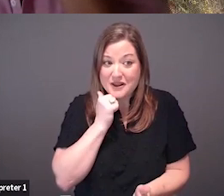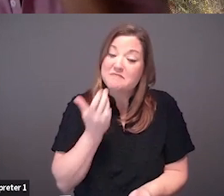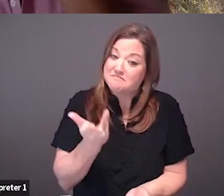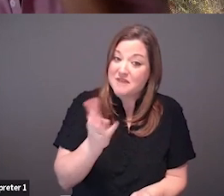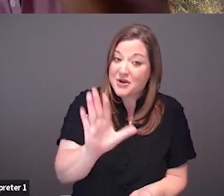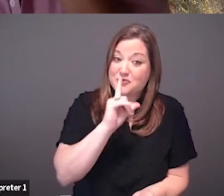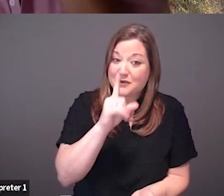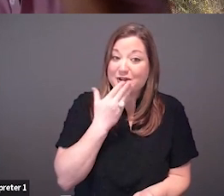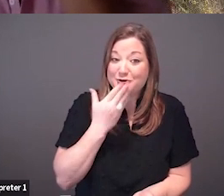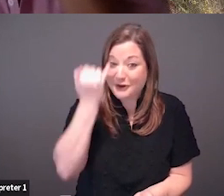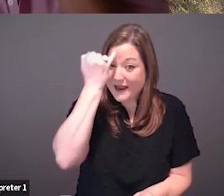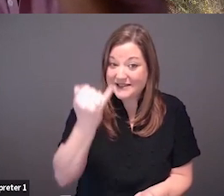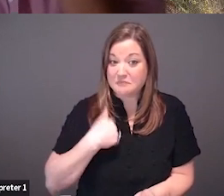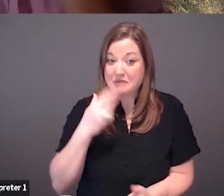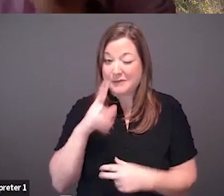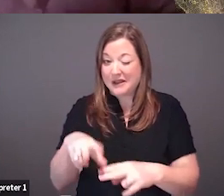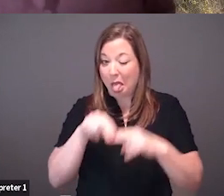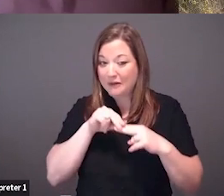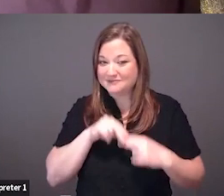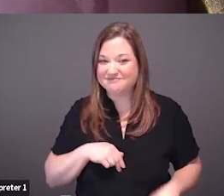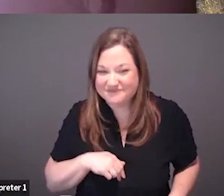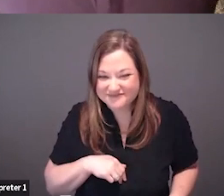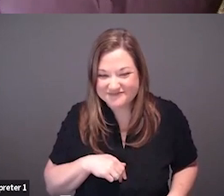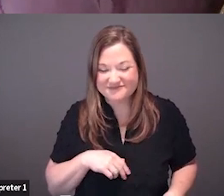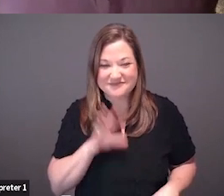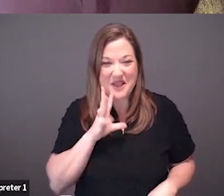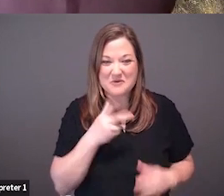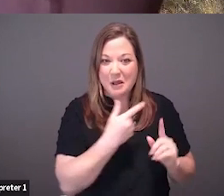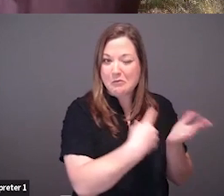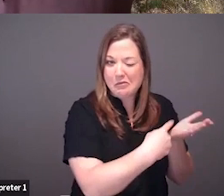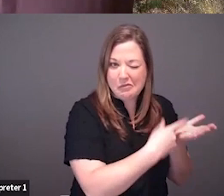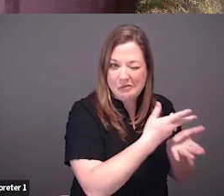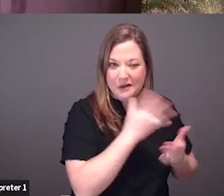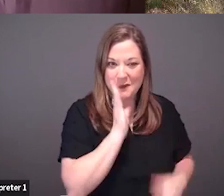I'm going to steal that and talk about it some more. You should. Take internally.